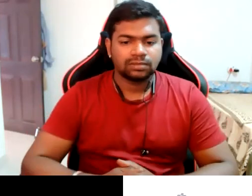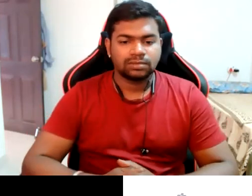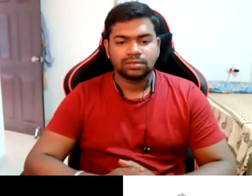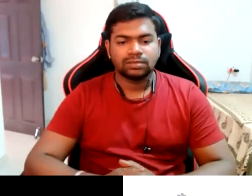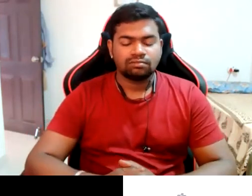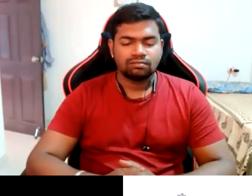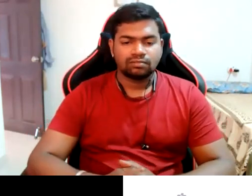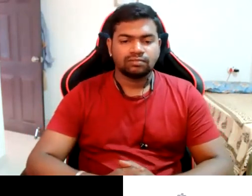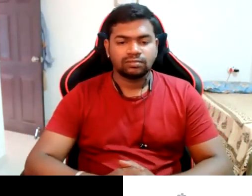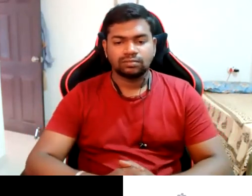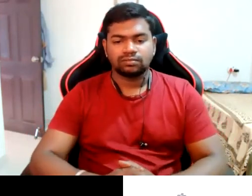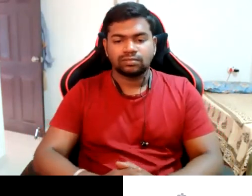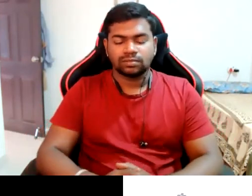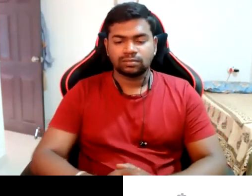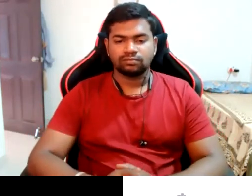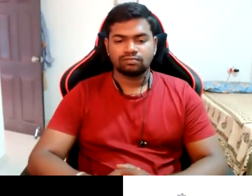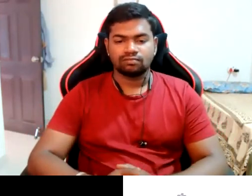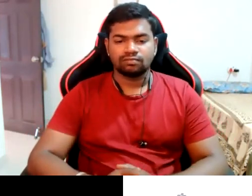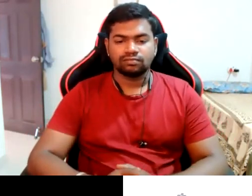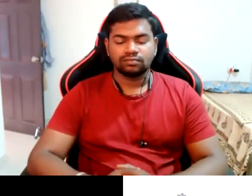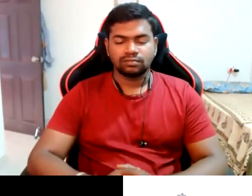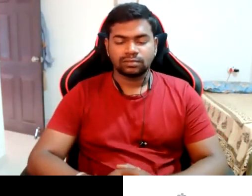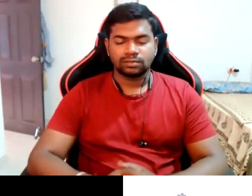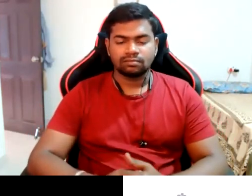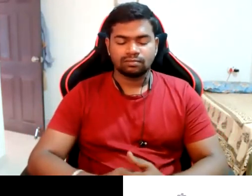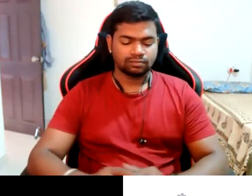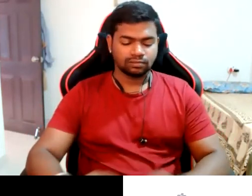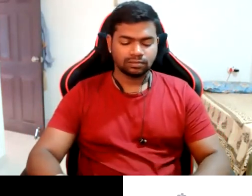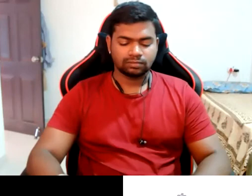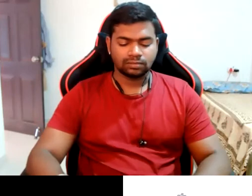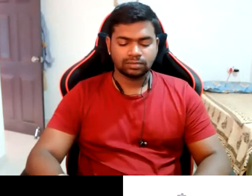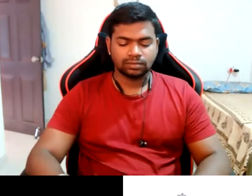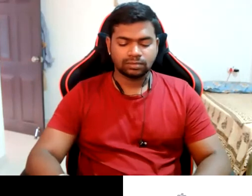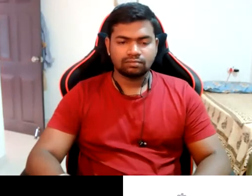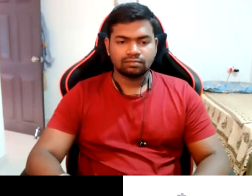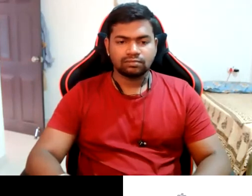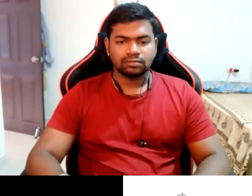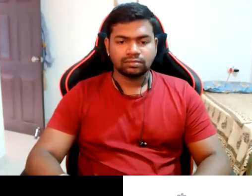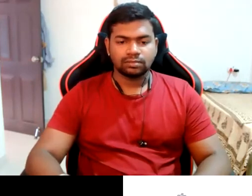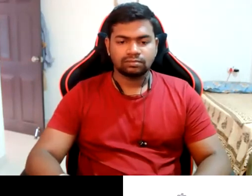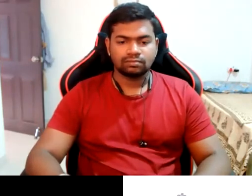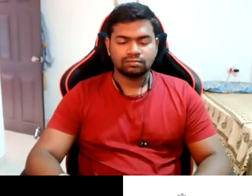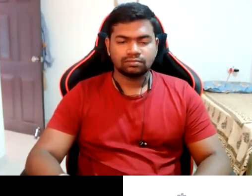a hearing impairment other than captioning, is there anything else? Whether that is technological or not